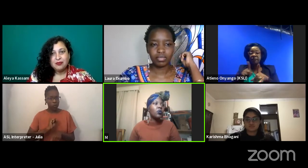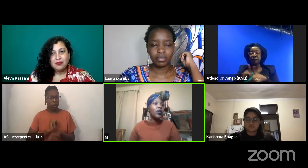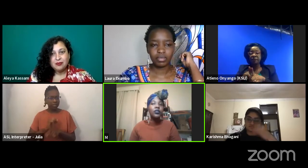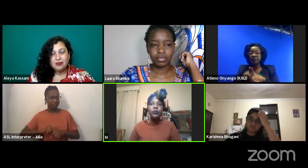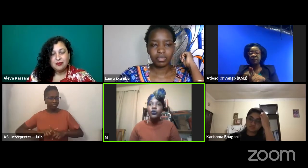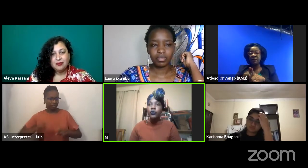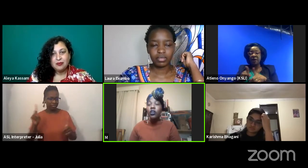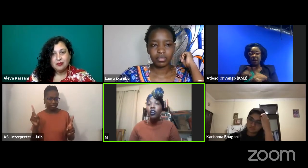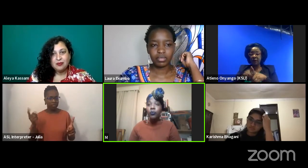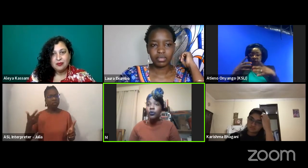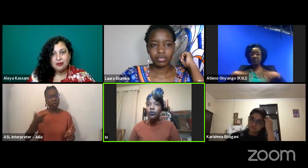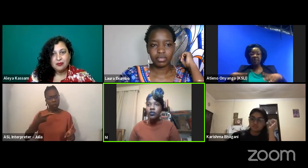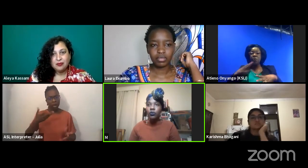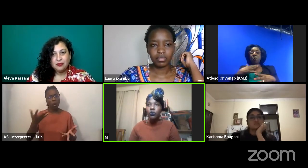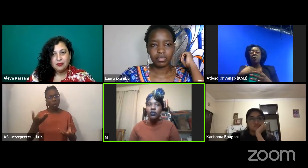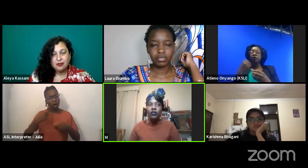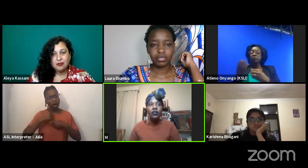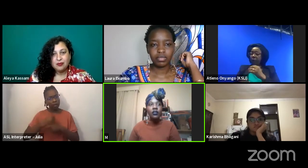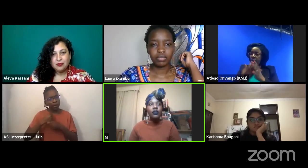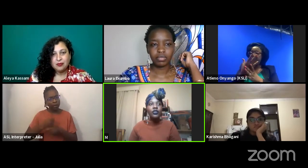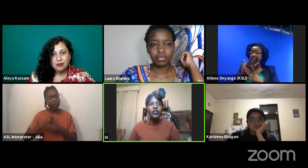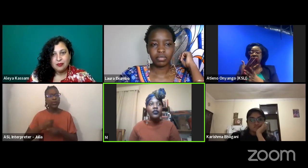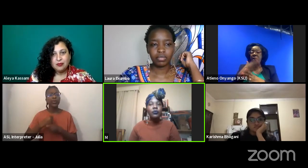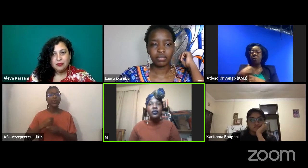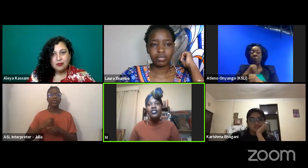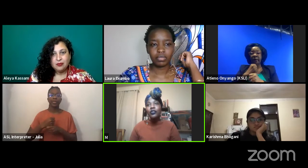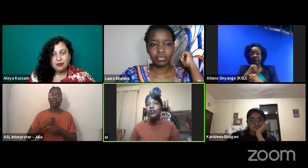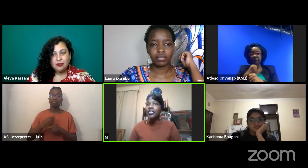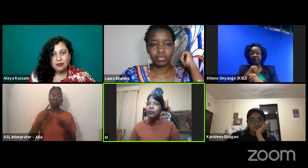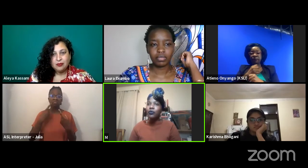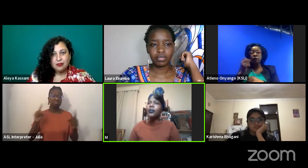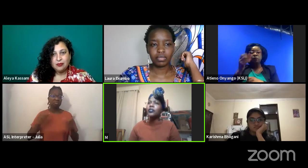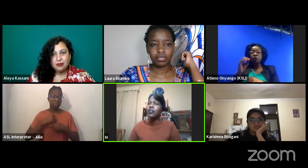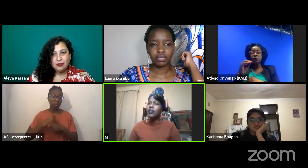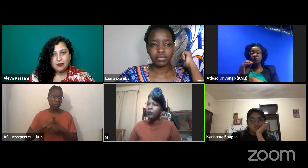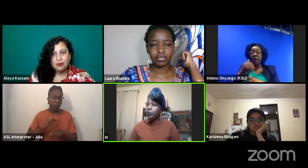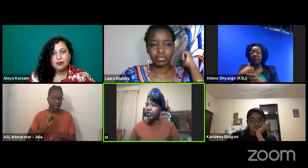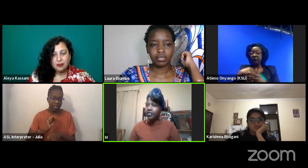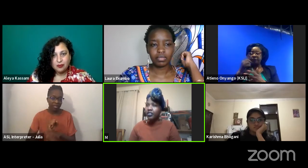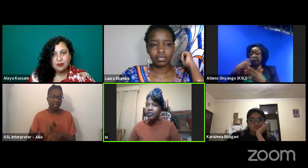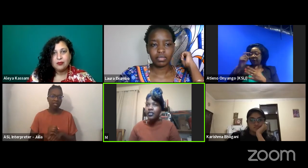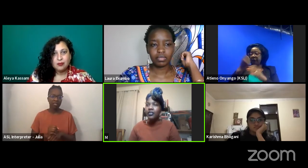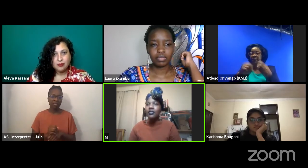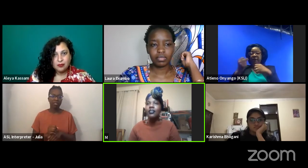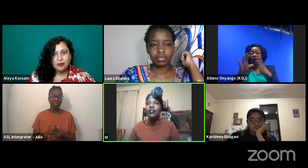want to produce and are producing work. So shifting from just the writer performing to that kind of more production space,